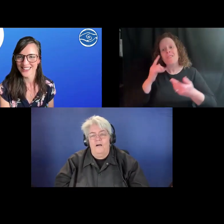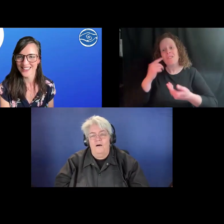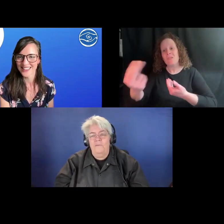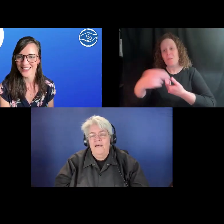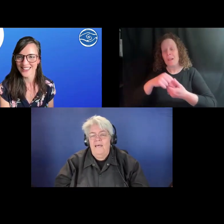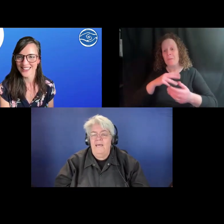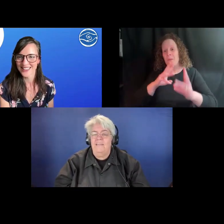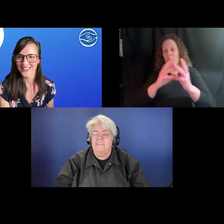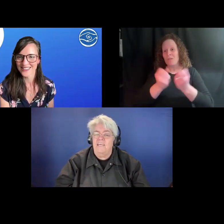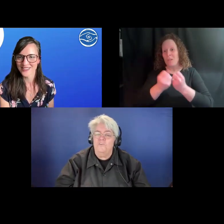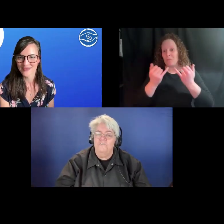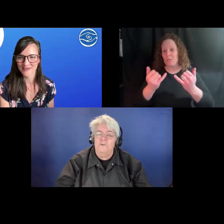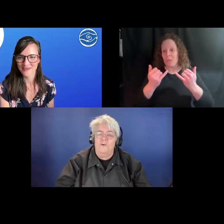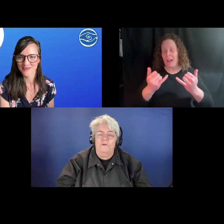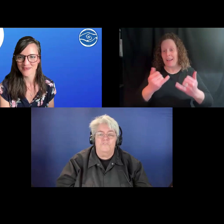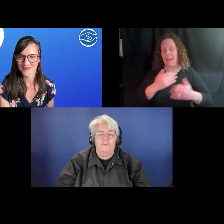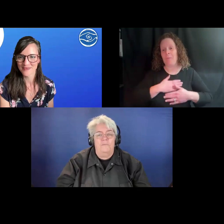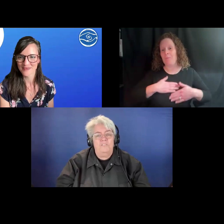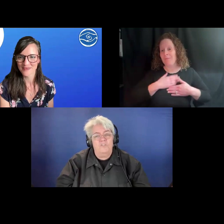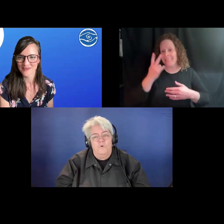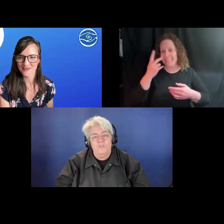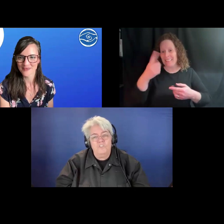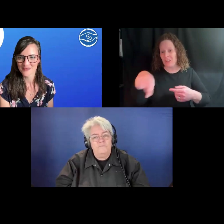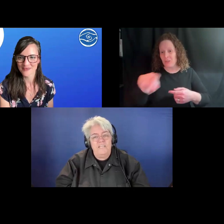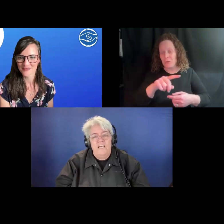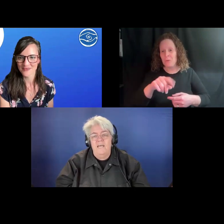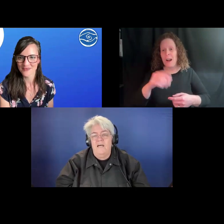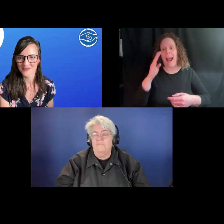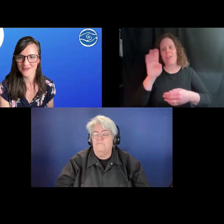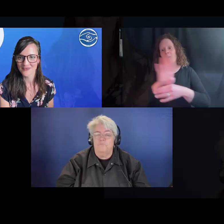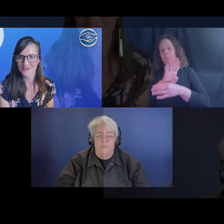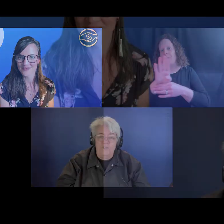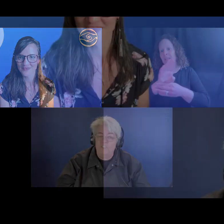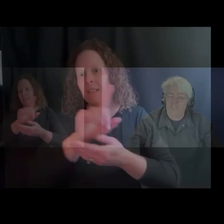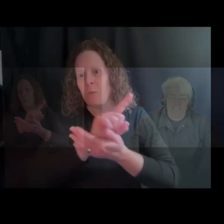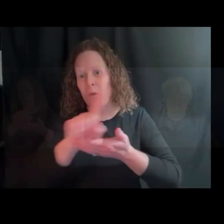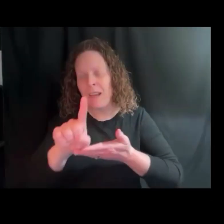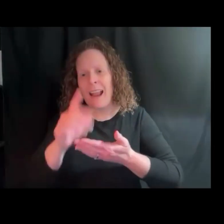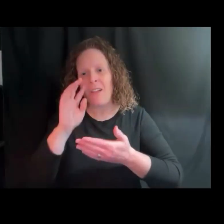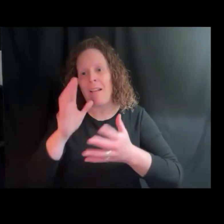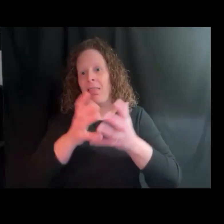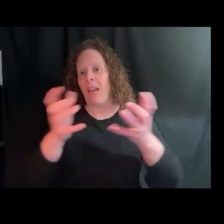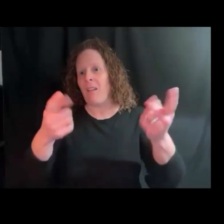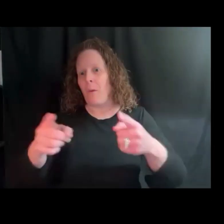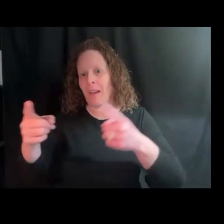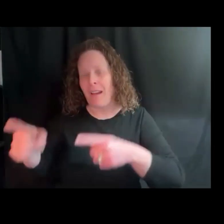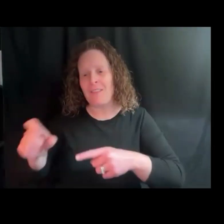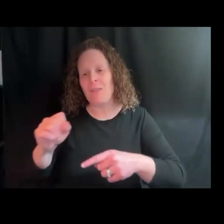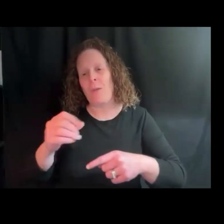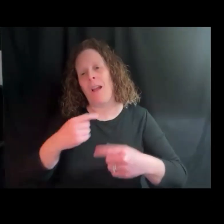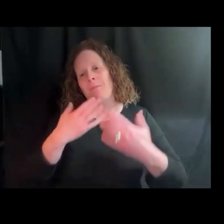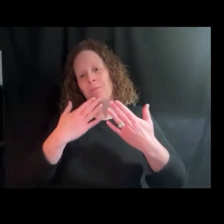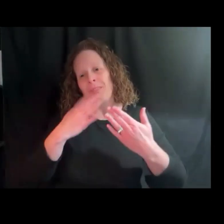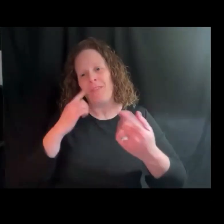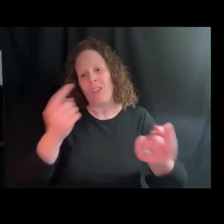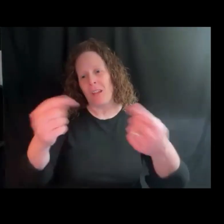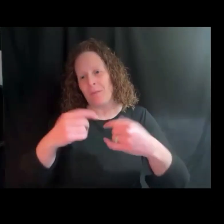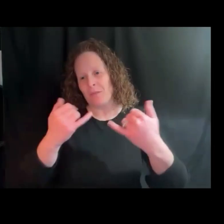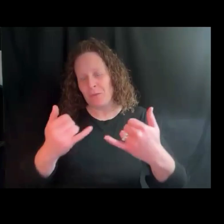welcome and thank you very much for coming to the workshop today. I appreciate seeing everybody. I've had you know such a busy week